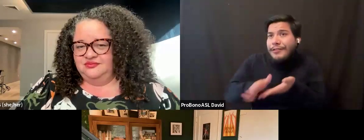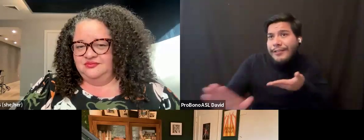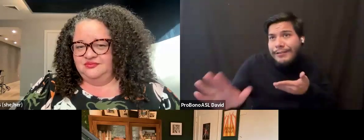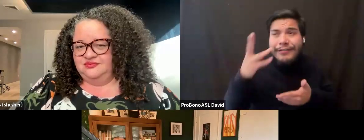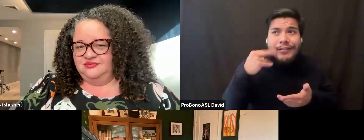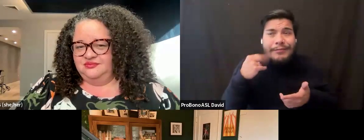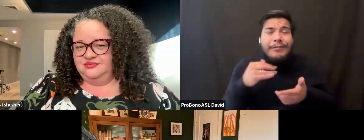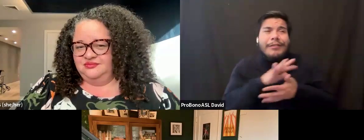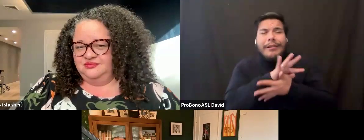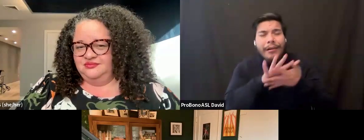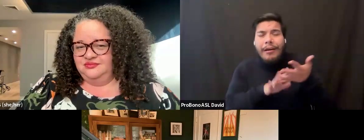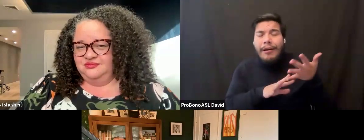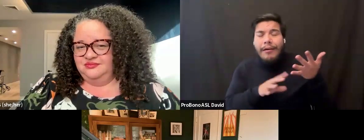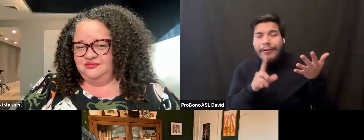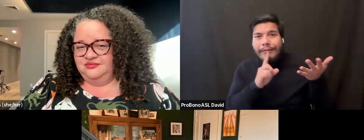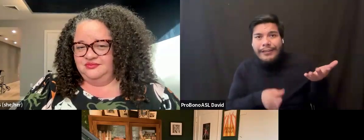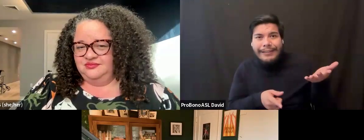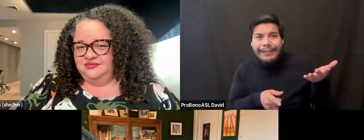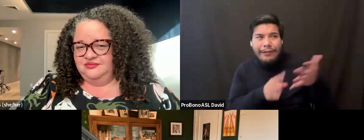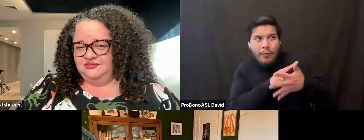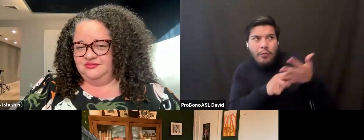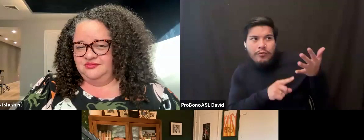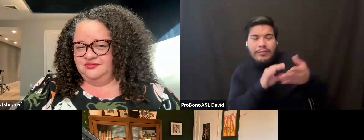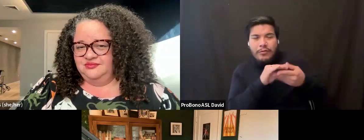those sort of stories that are mostly there to